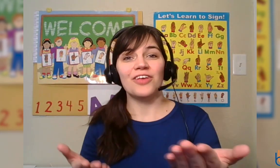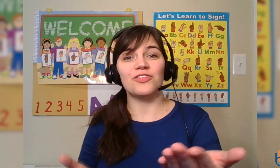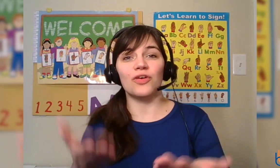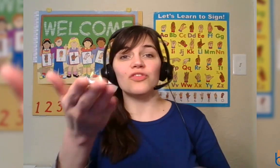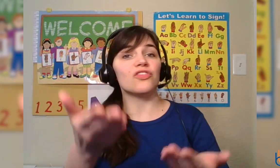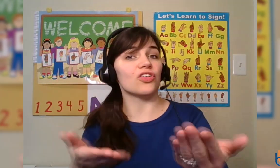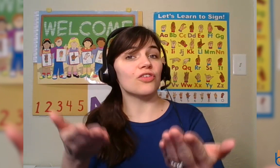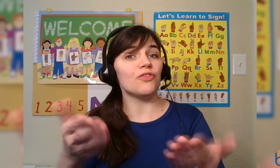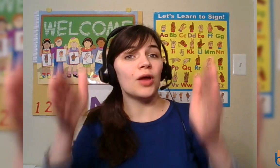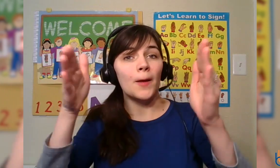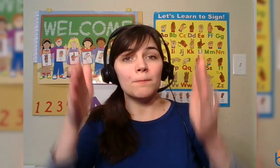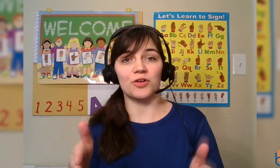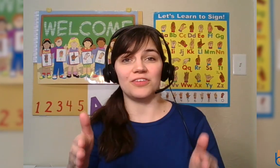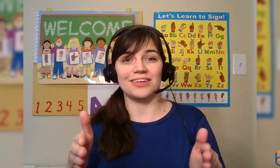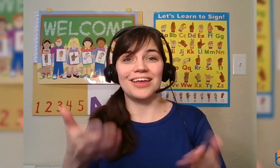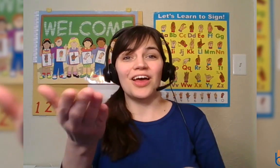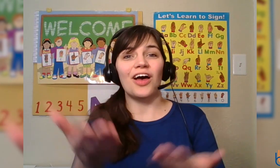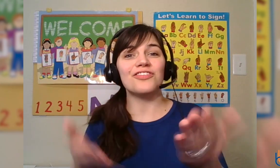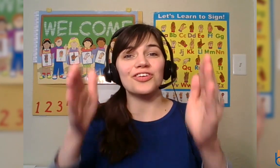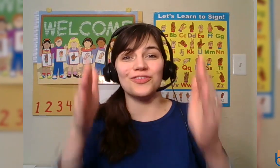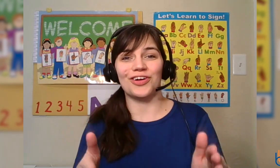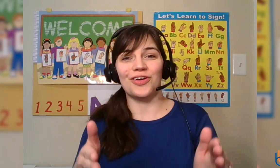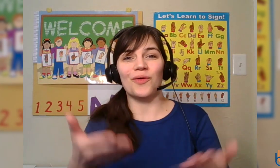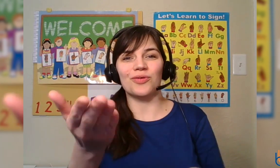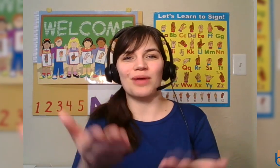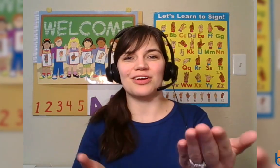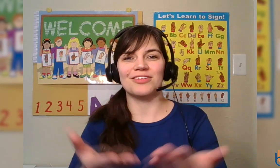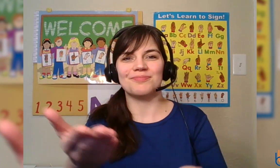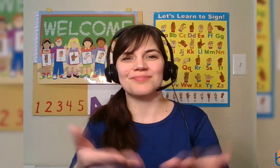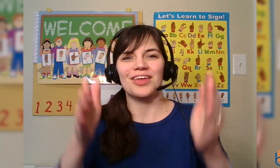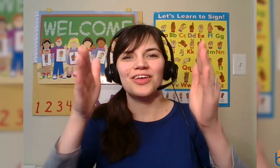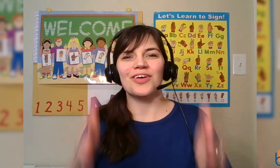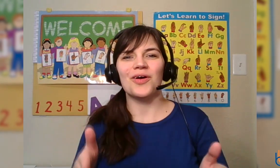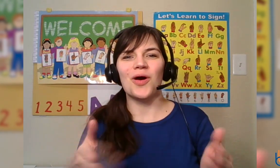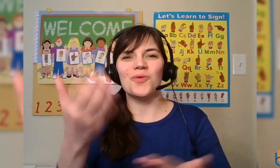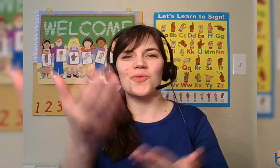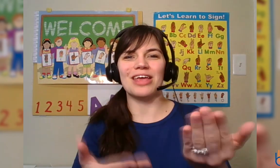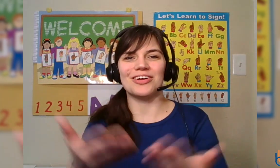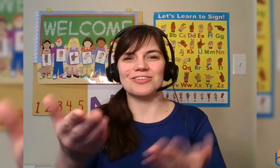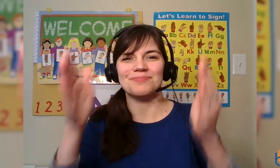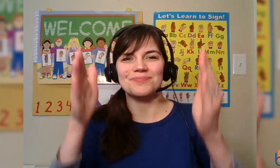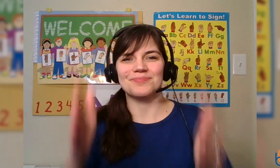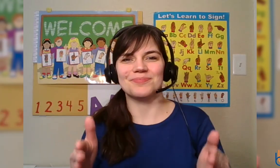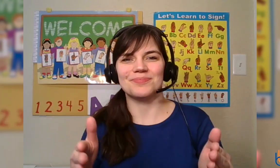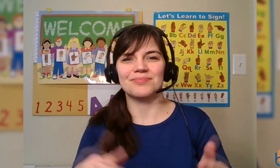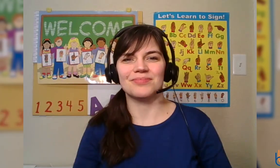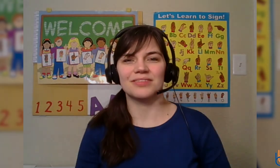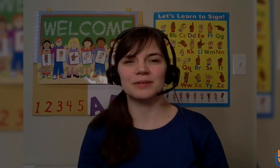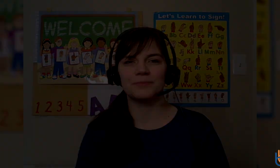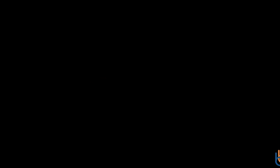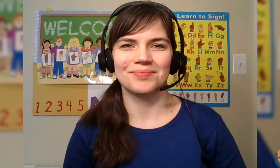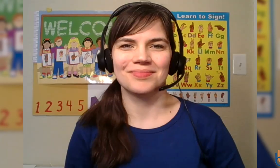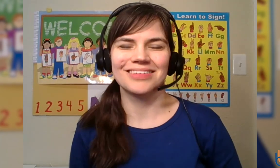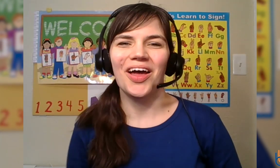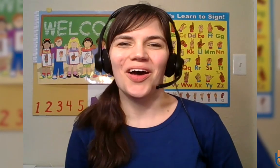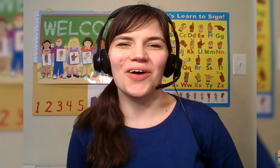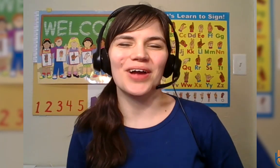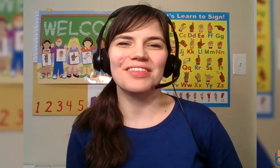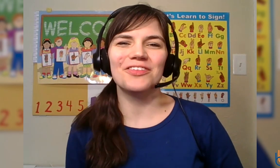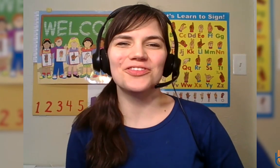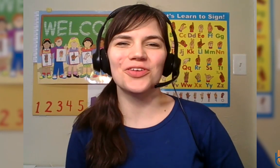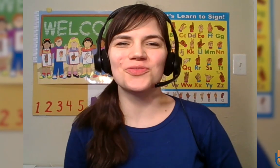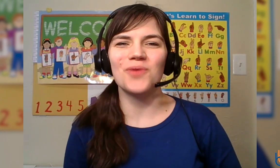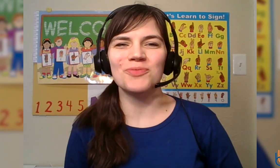So serve person. A server or a waiter. Waiter . All right, let's do those one more